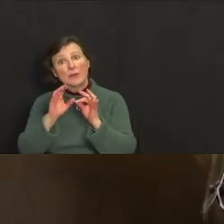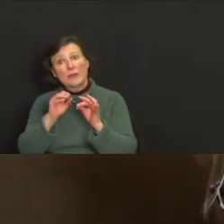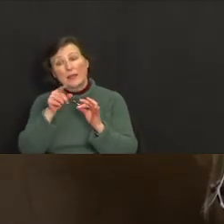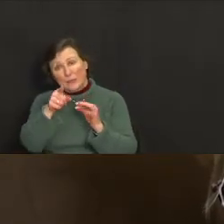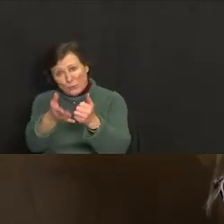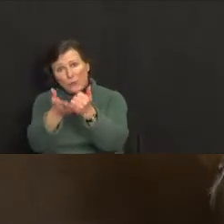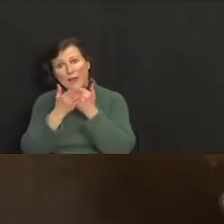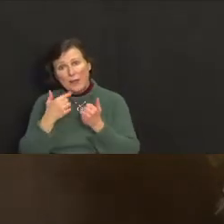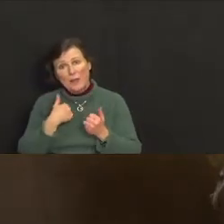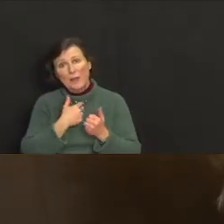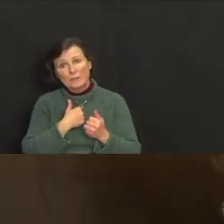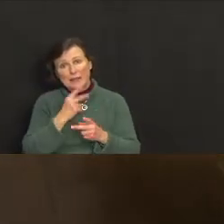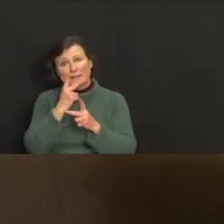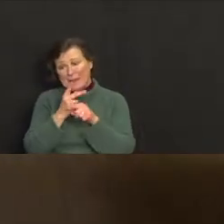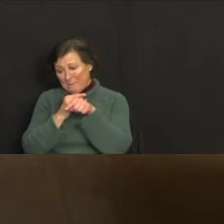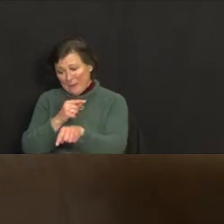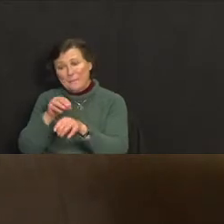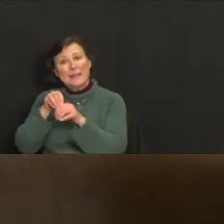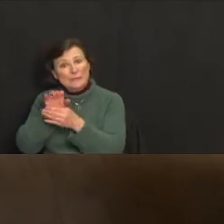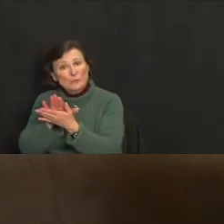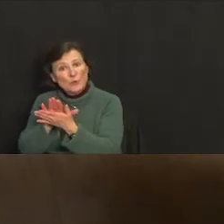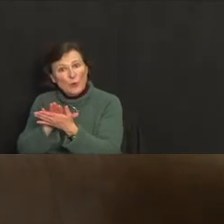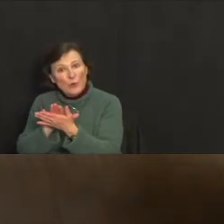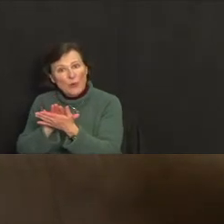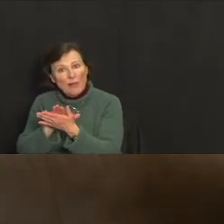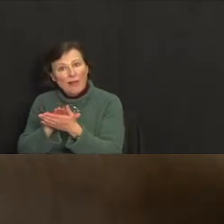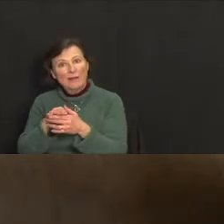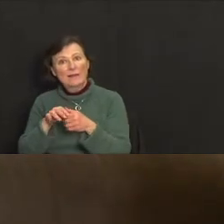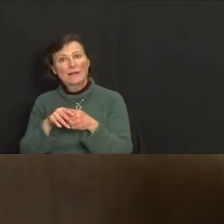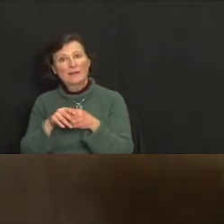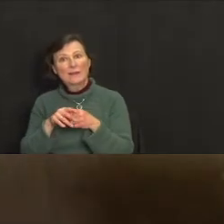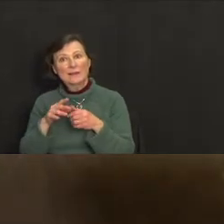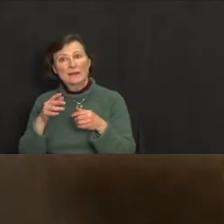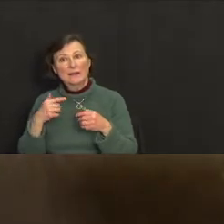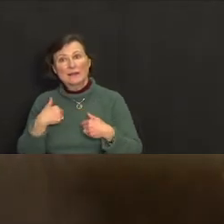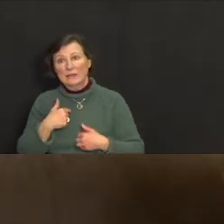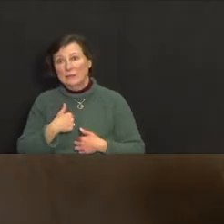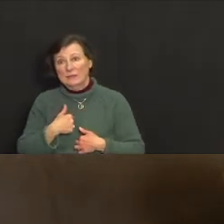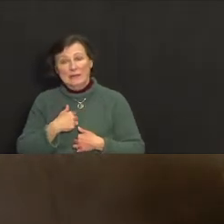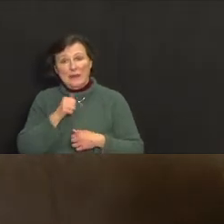him in school when we were at the shelter too and there was, we just didn't have any worries at all.